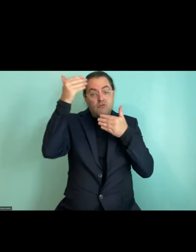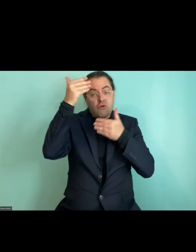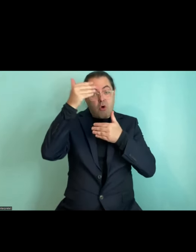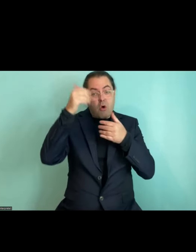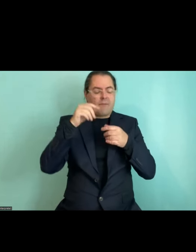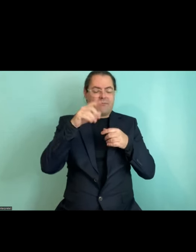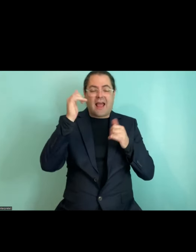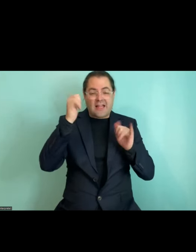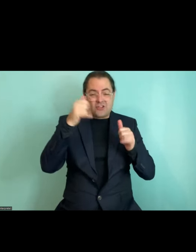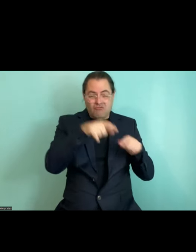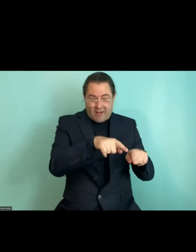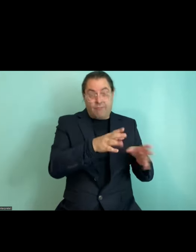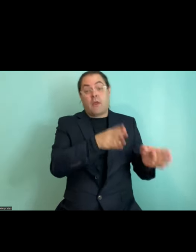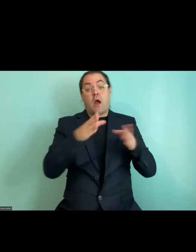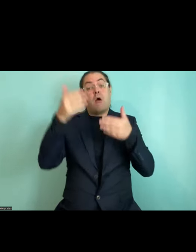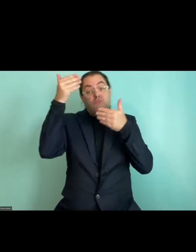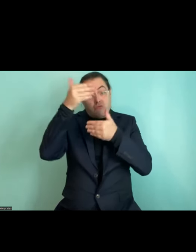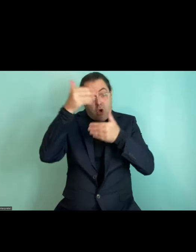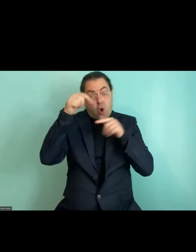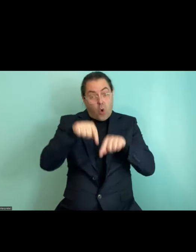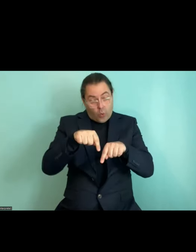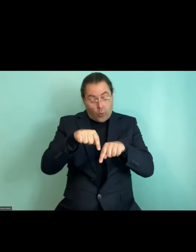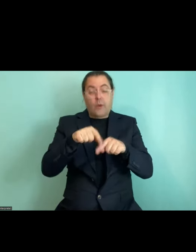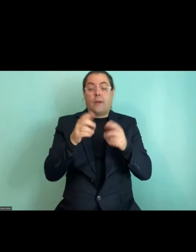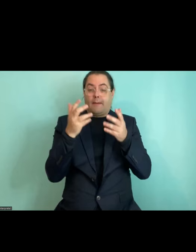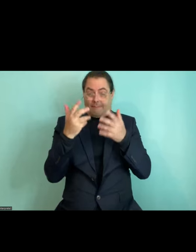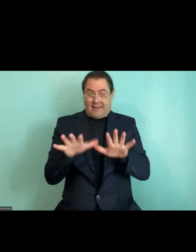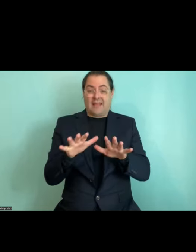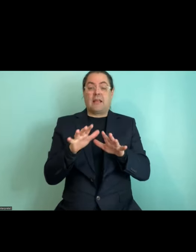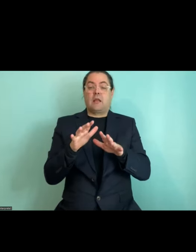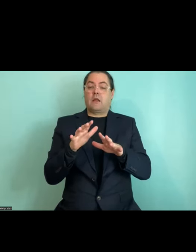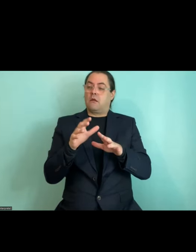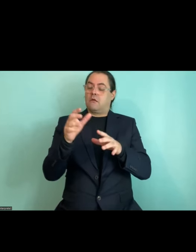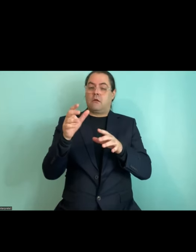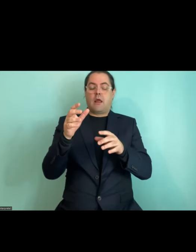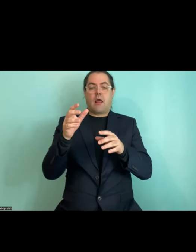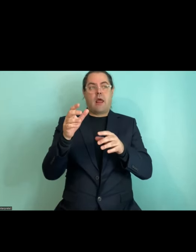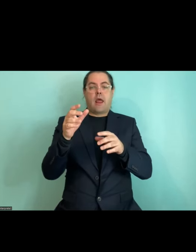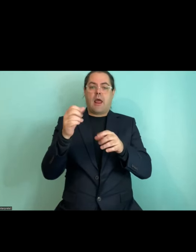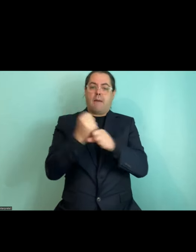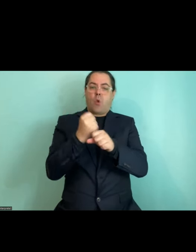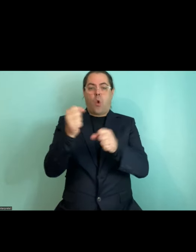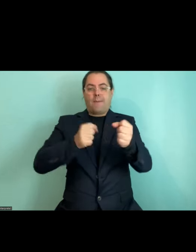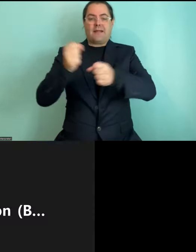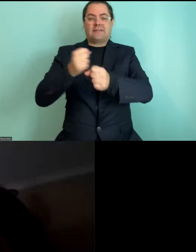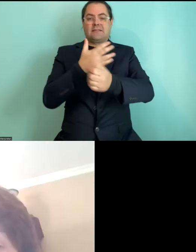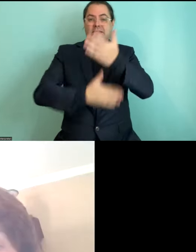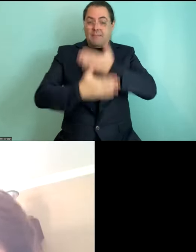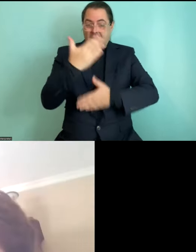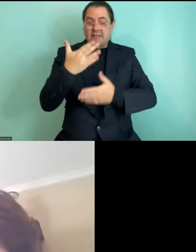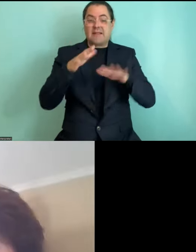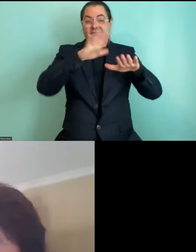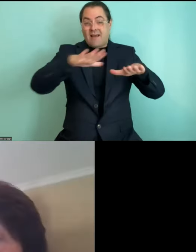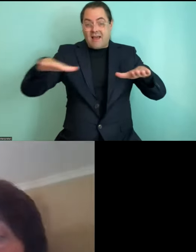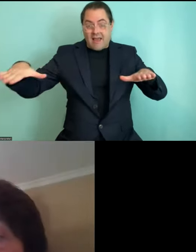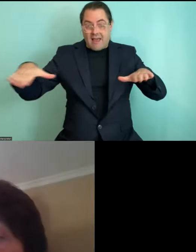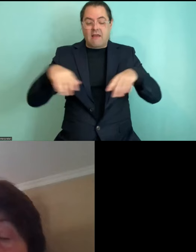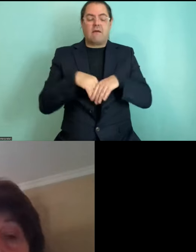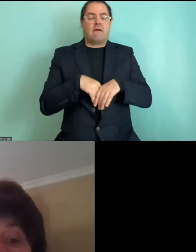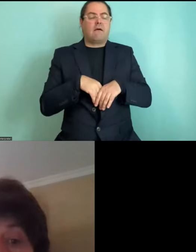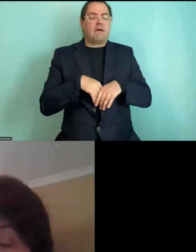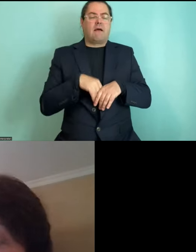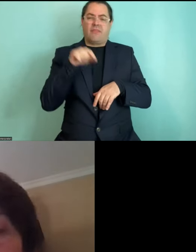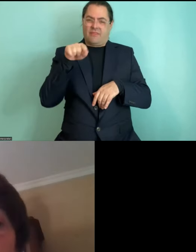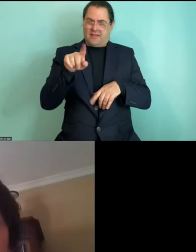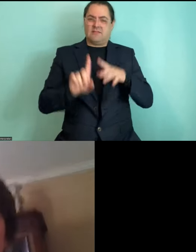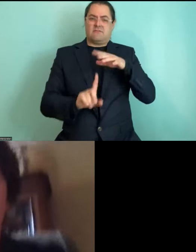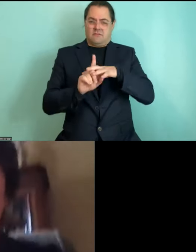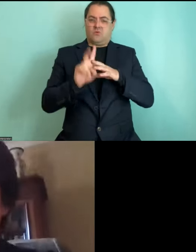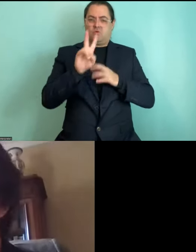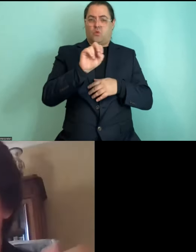or C CUSIP so naughty to us, you're going to get some young, it can precise you in for